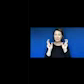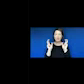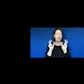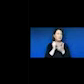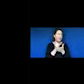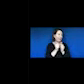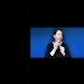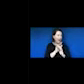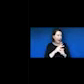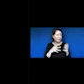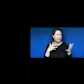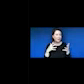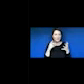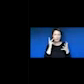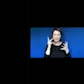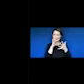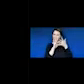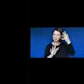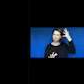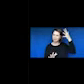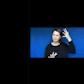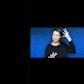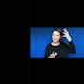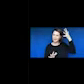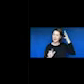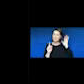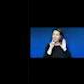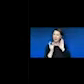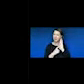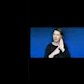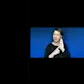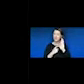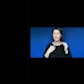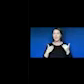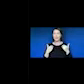But we also saw that there was a need in the housekeeping and often, there was a high turnover.